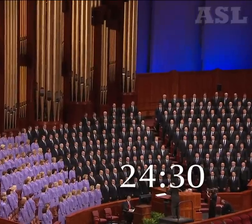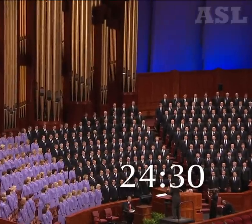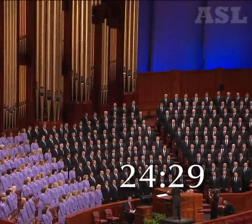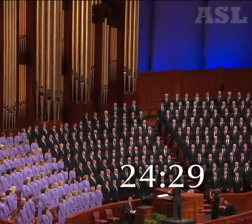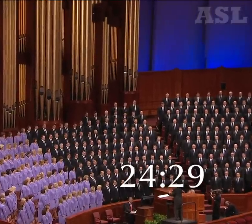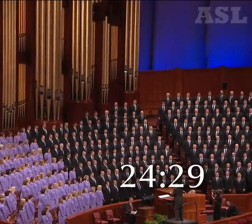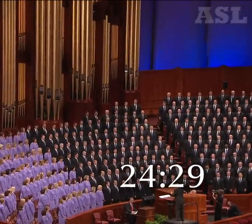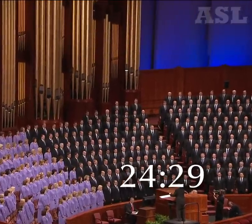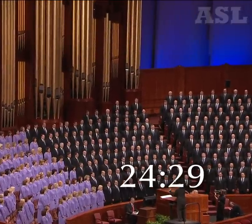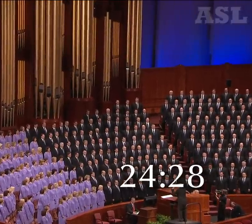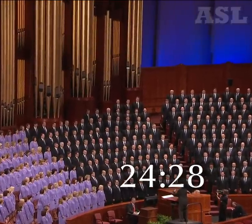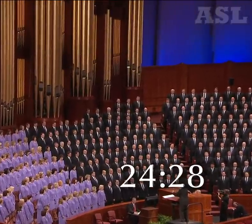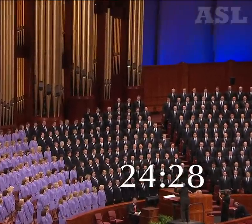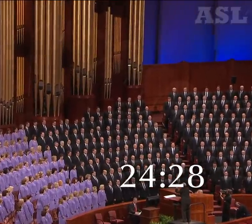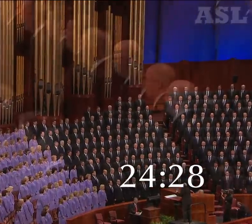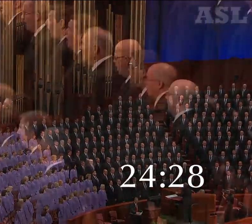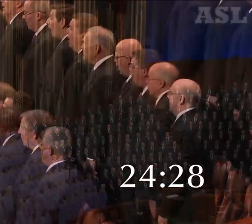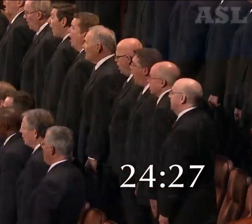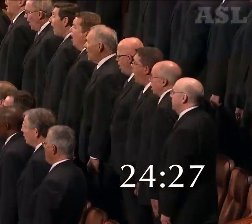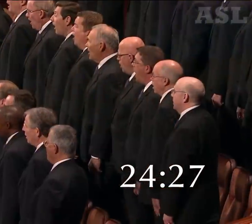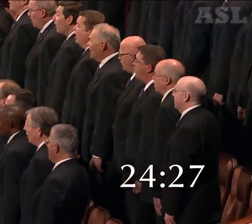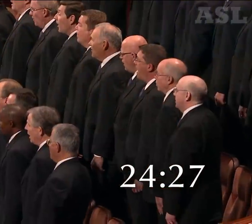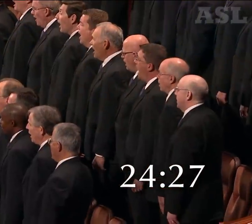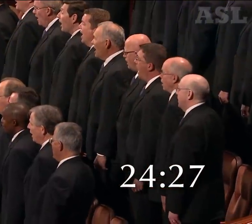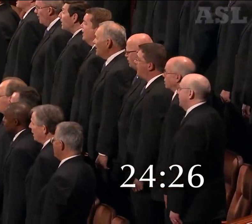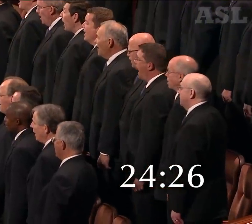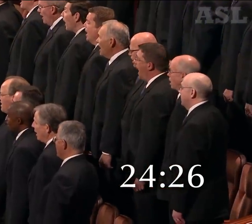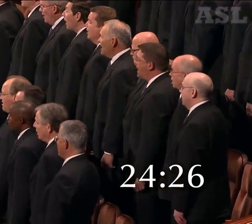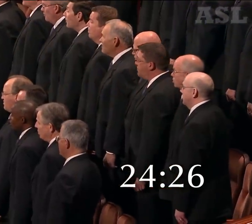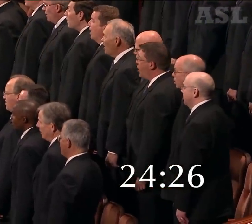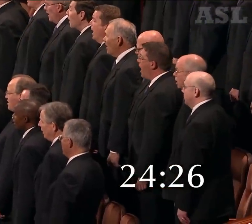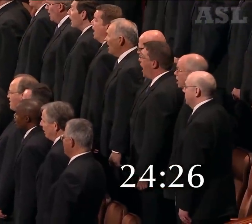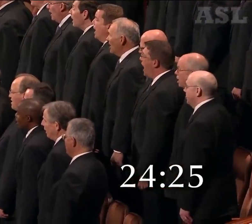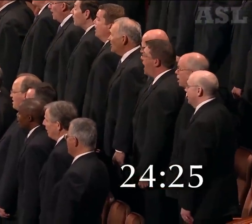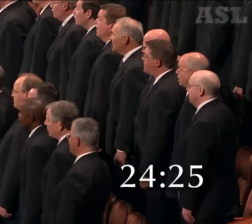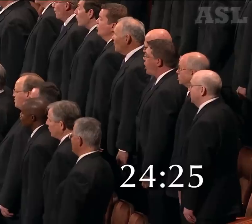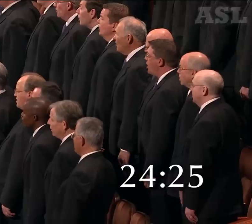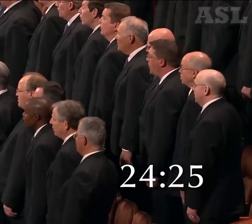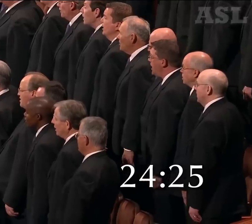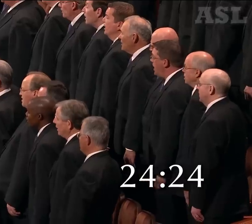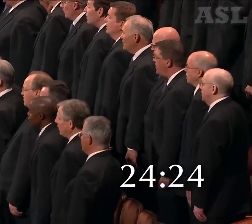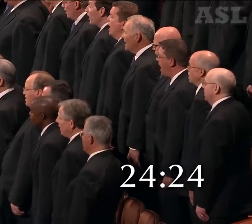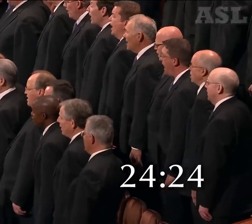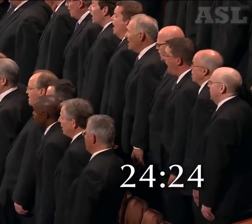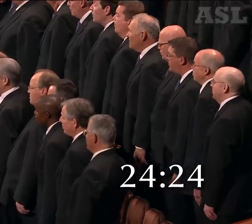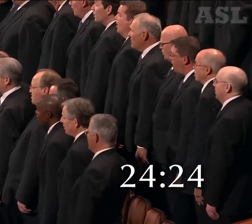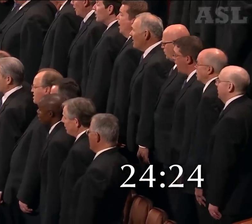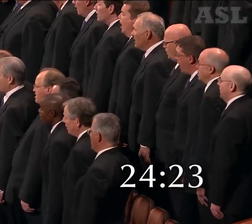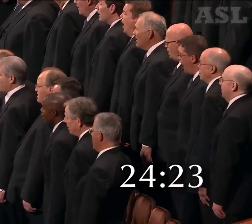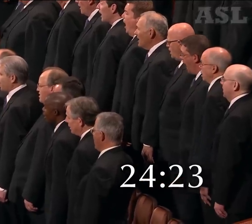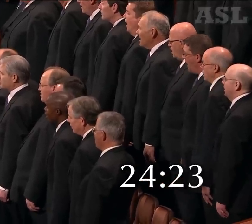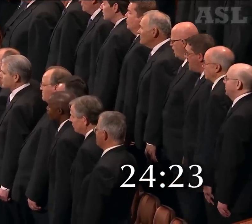THIS IS THE ENGLISH CLOSED CAPTION CHANNEL OF THE CHURCH OF JESUS CHRIST OF LATTER-DAY SAINTS.